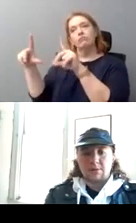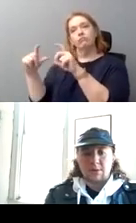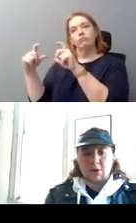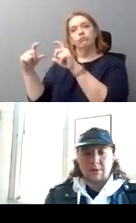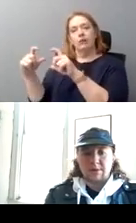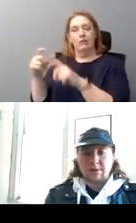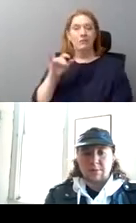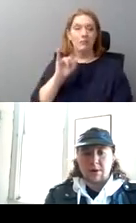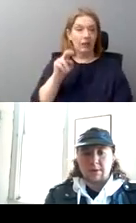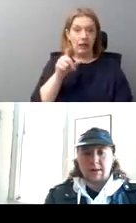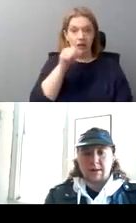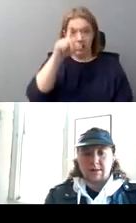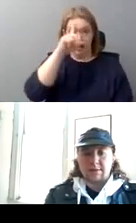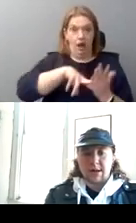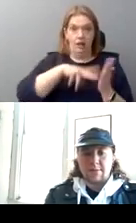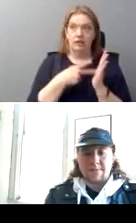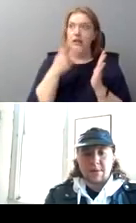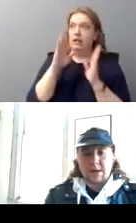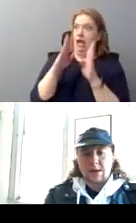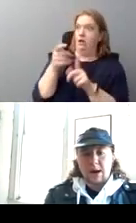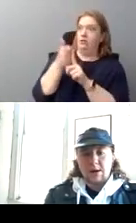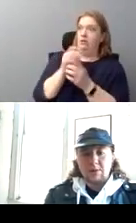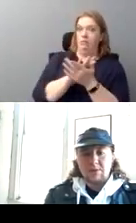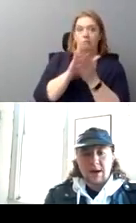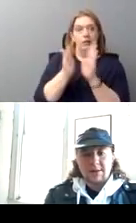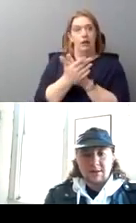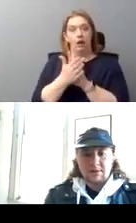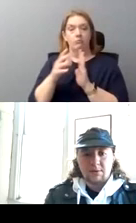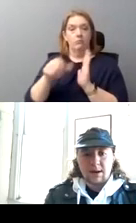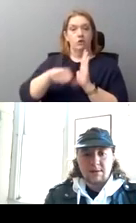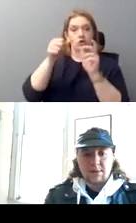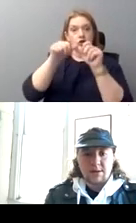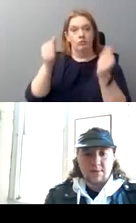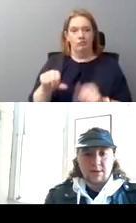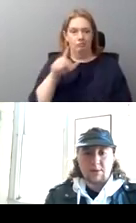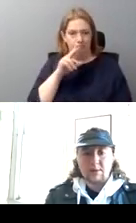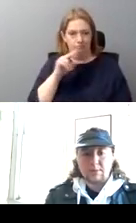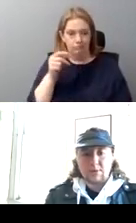First opening it to the public in 1978 ireland was fascinated with light as a medium and glazed most